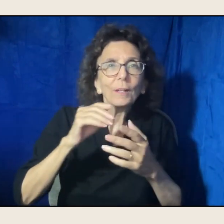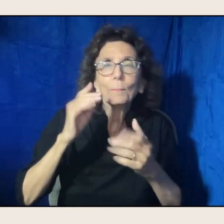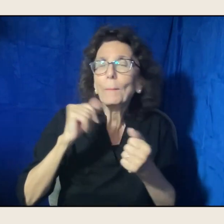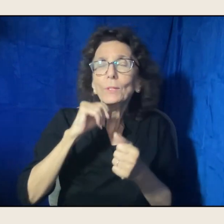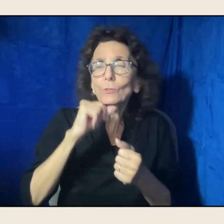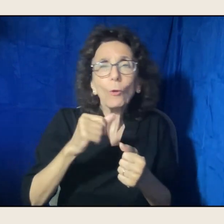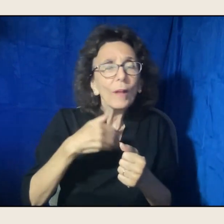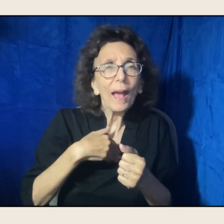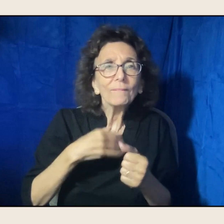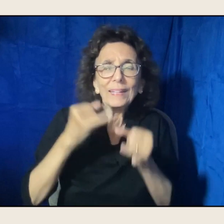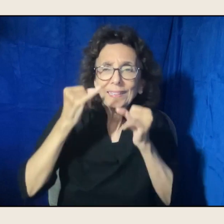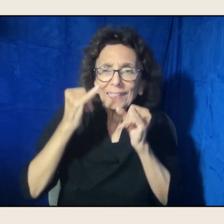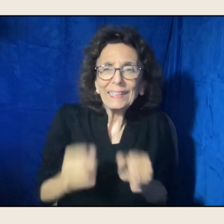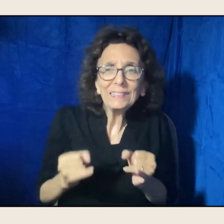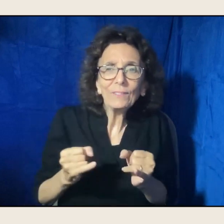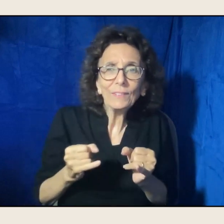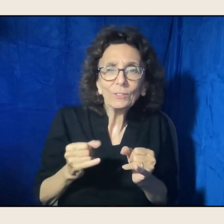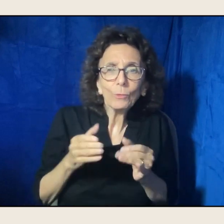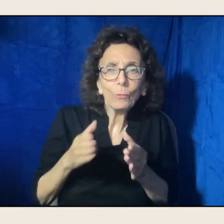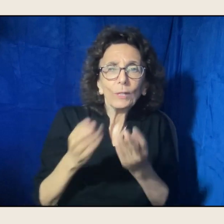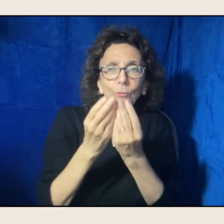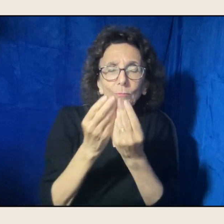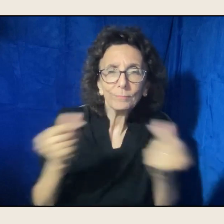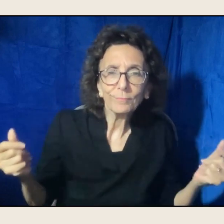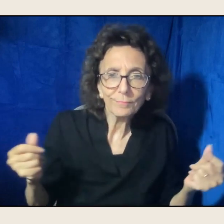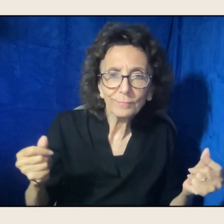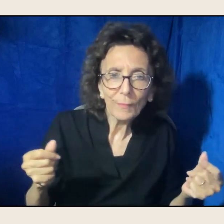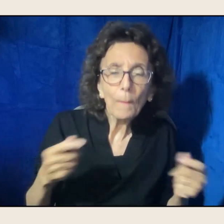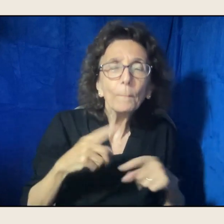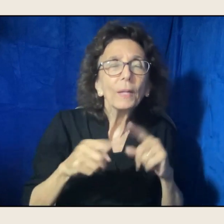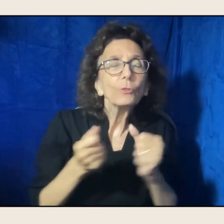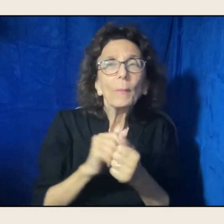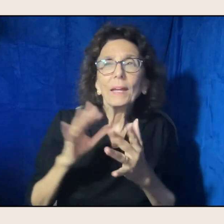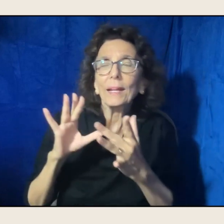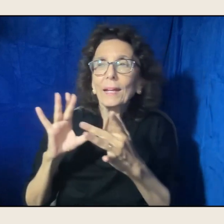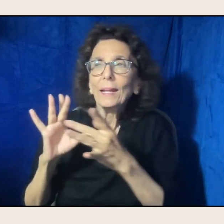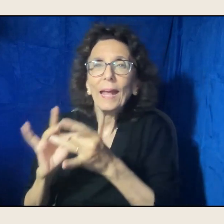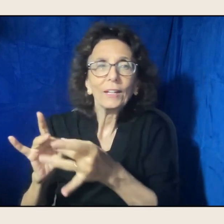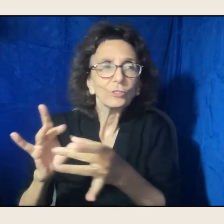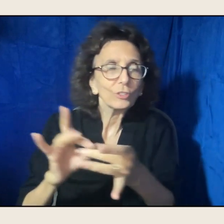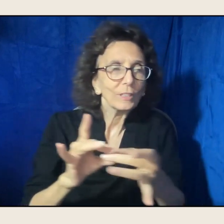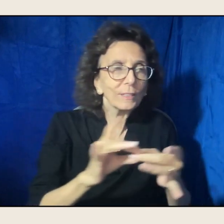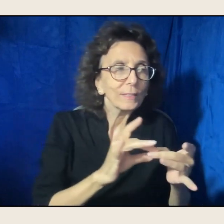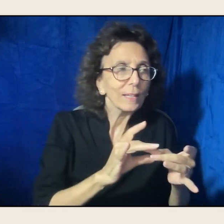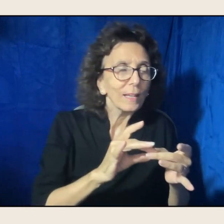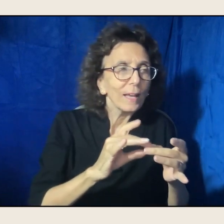You create connections that apply a direction that's possible.